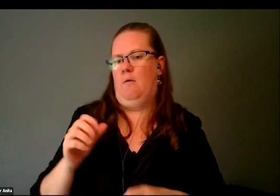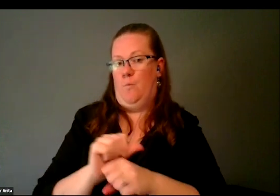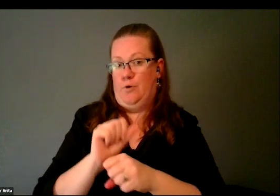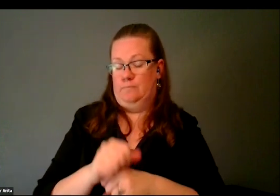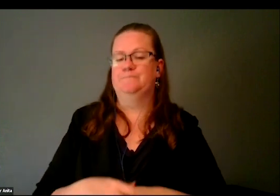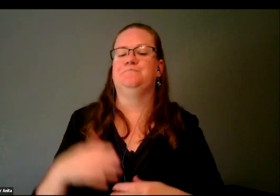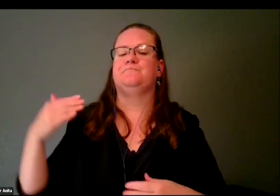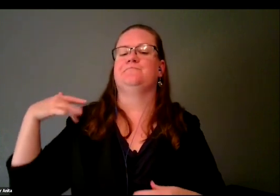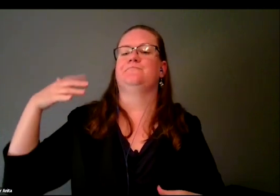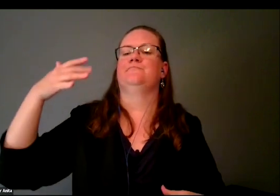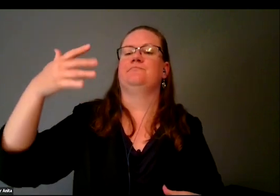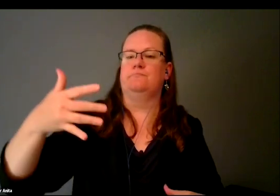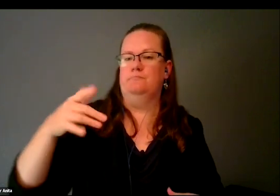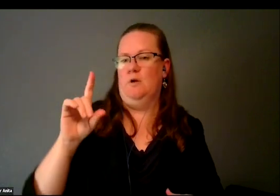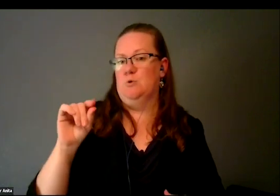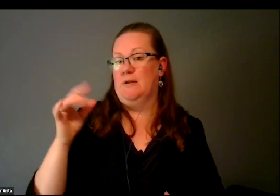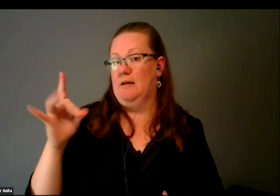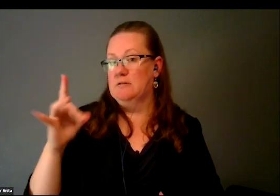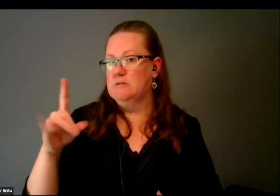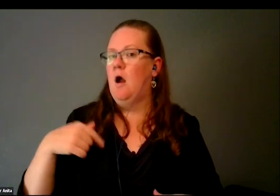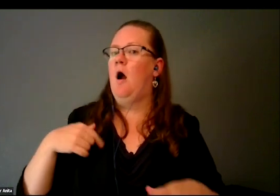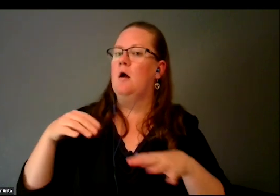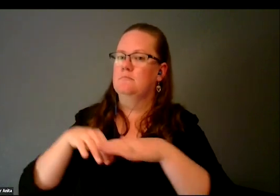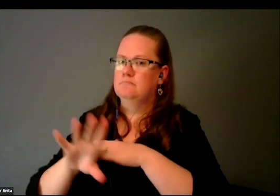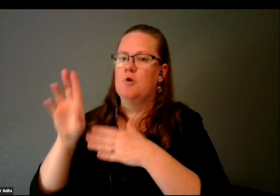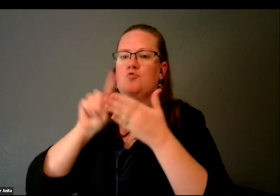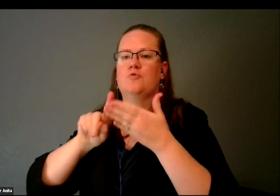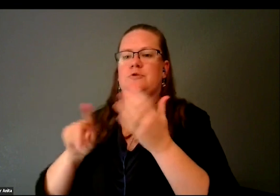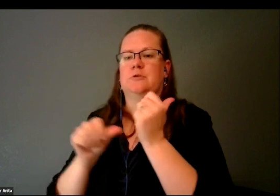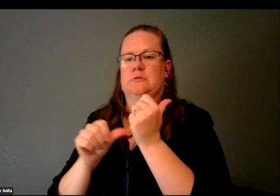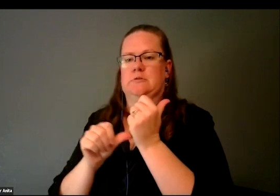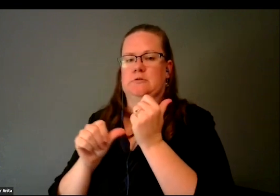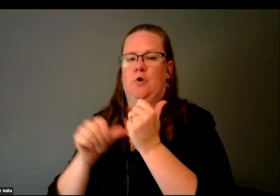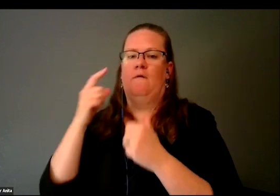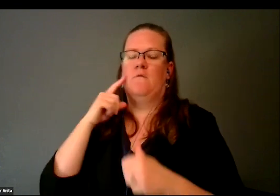I was hired to work as a research assistant on a project at Portland State University.